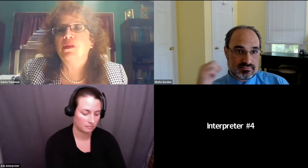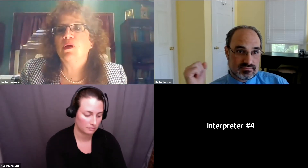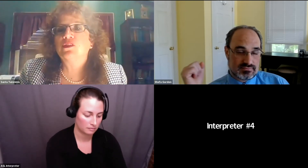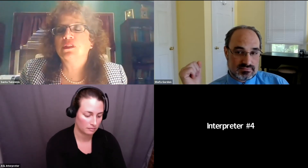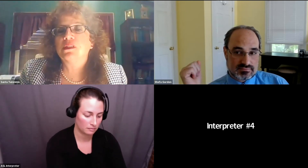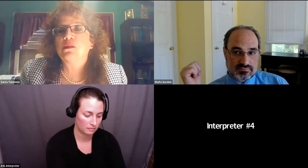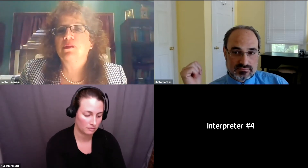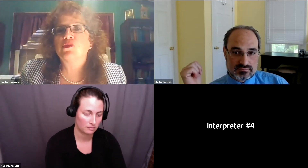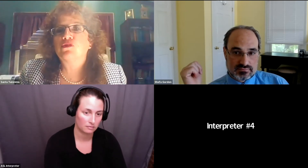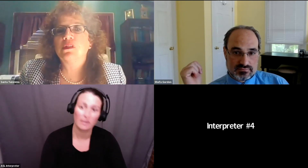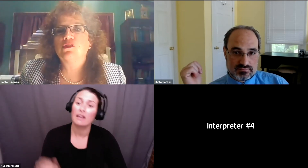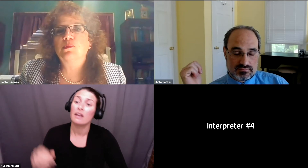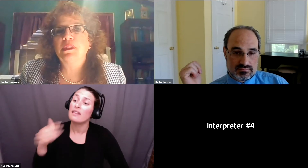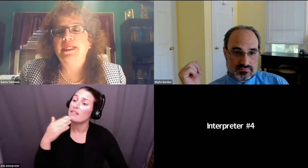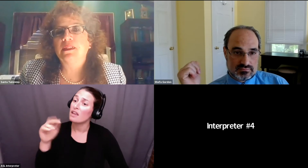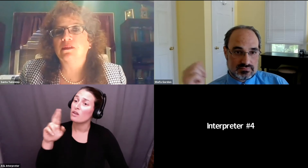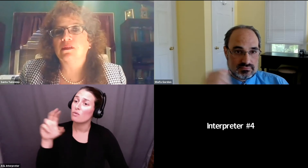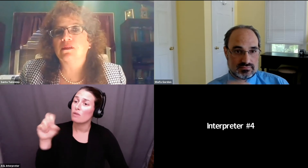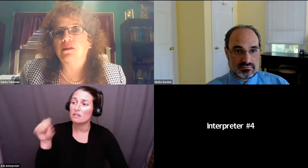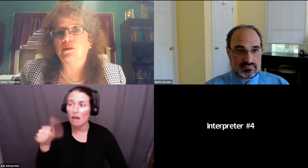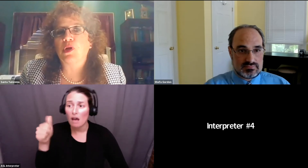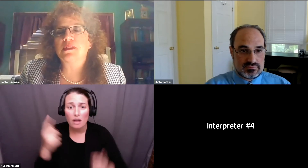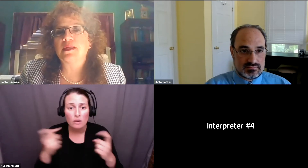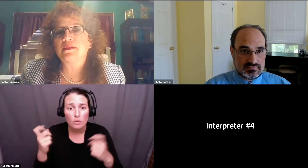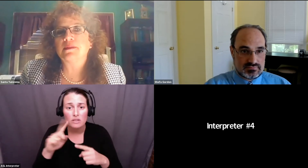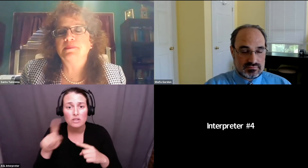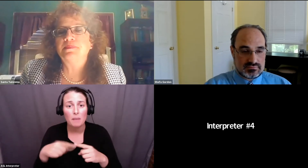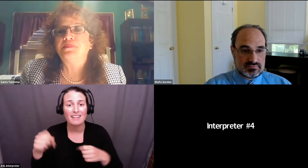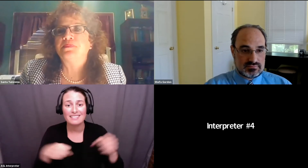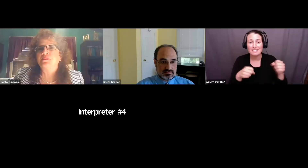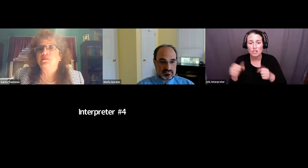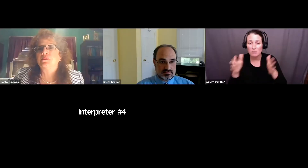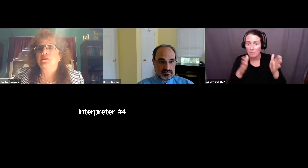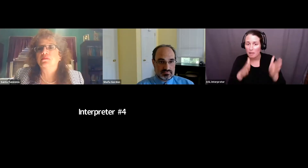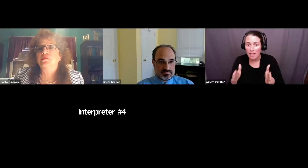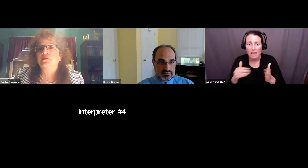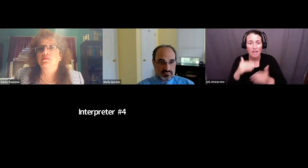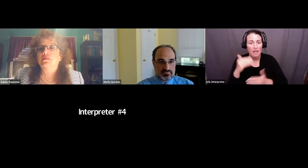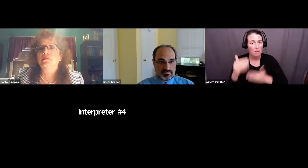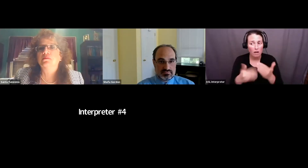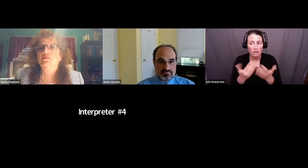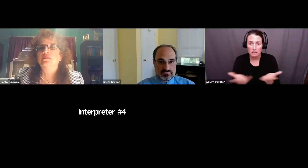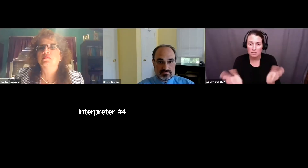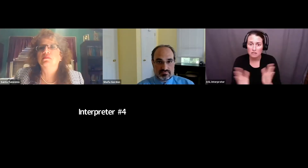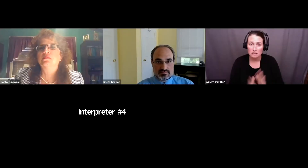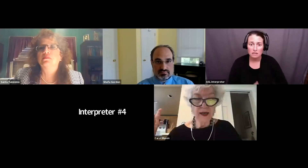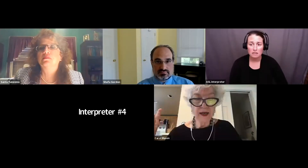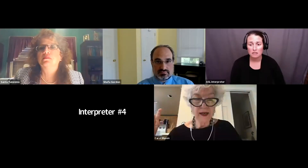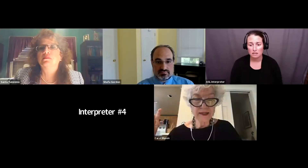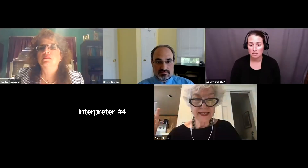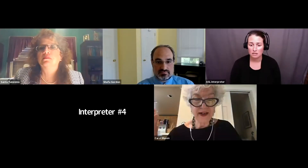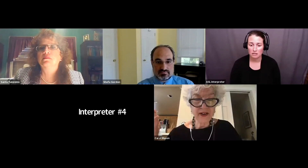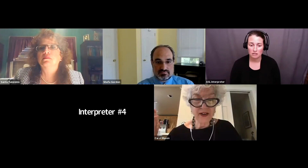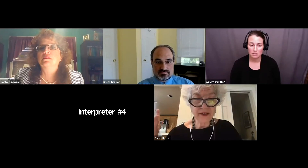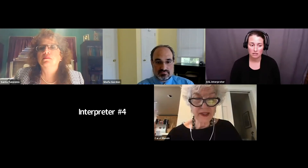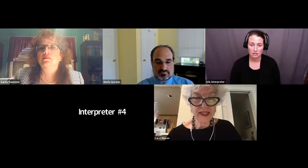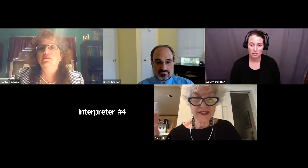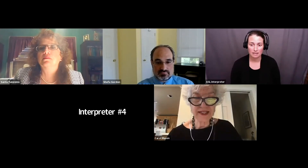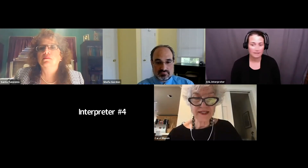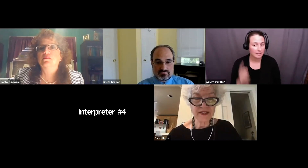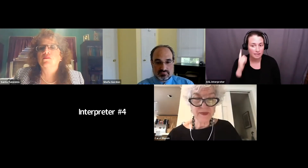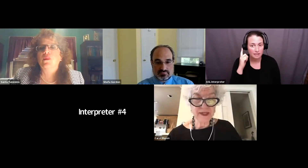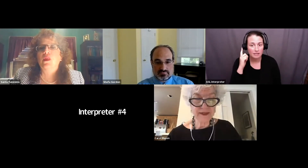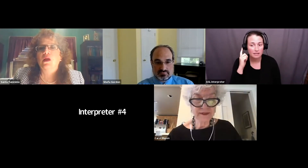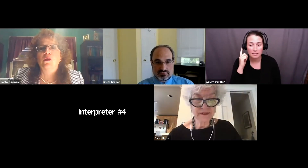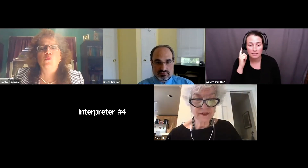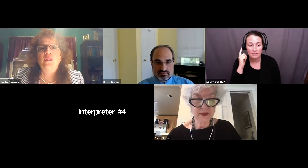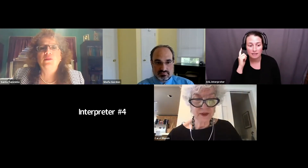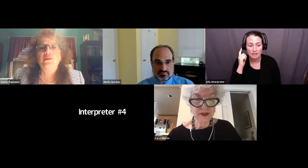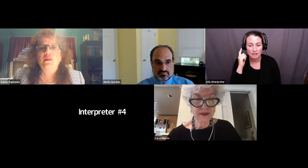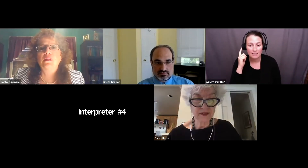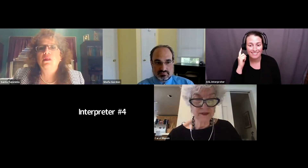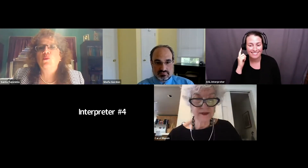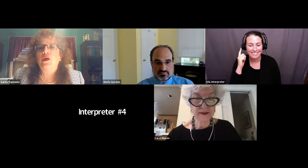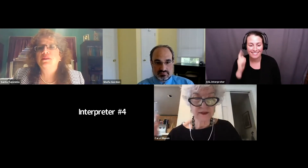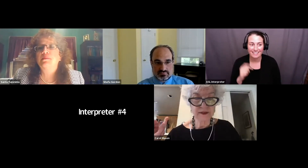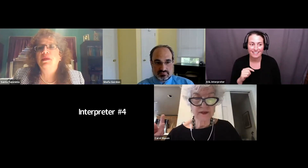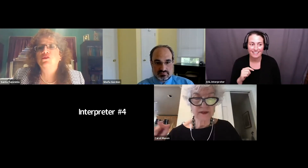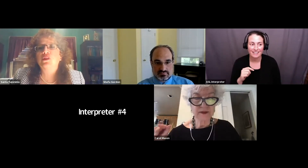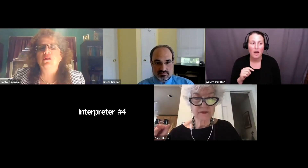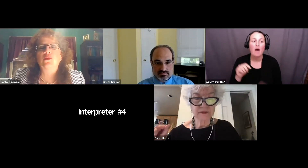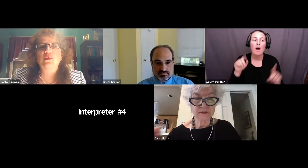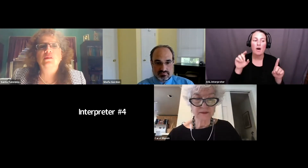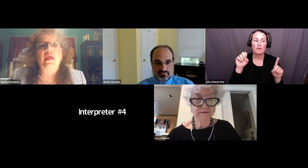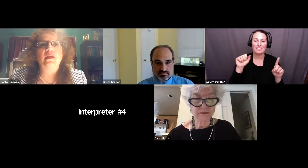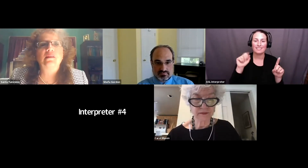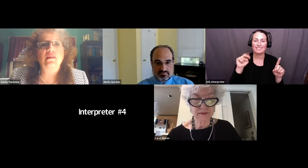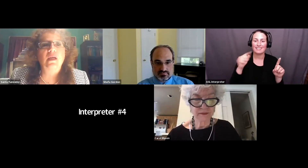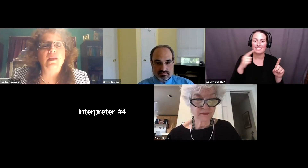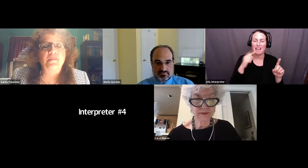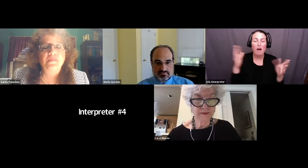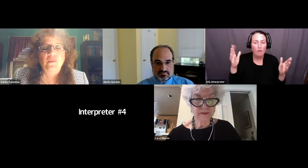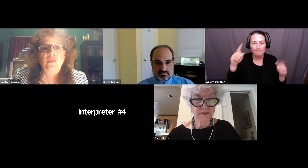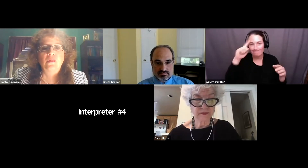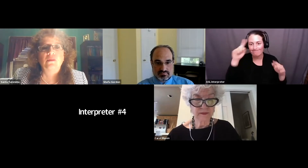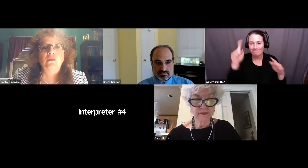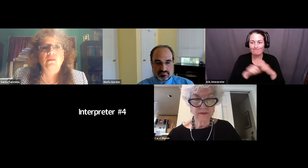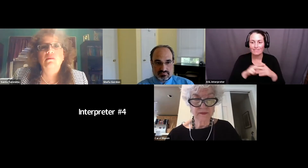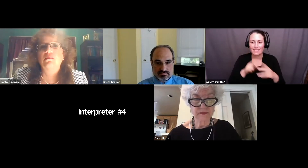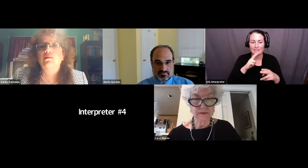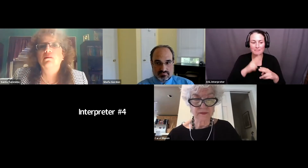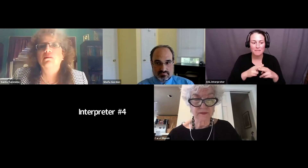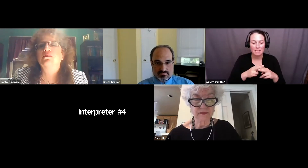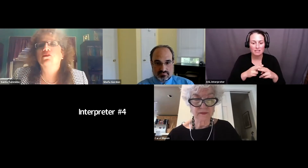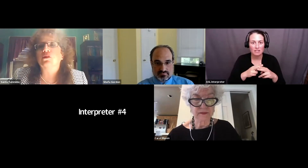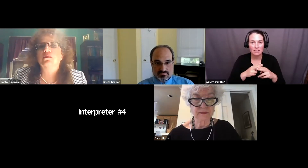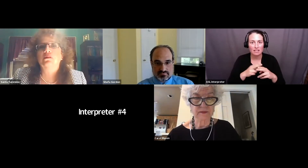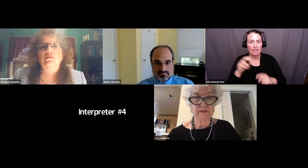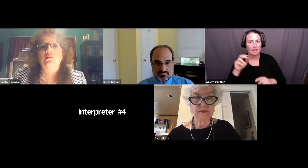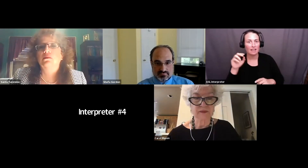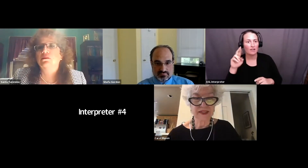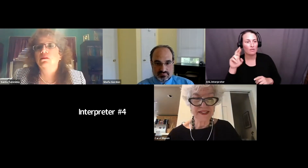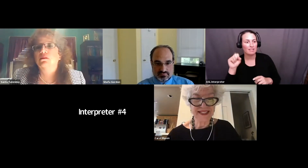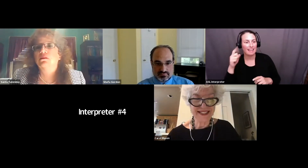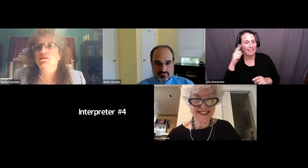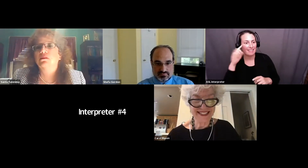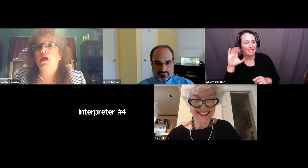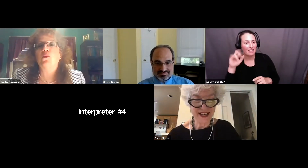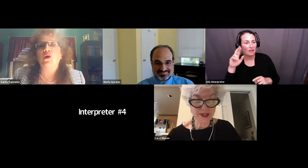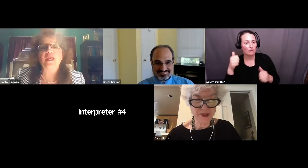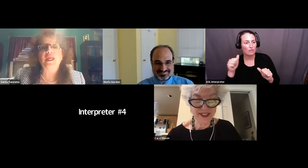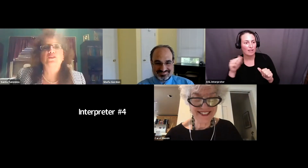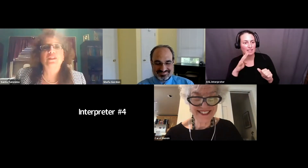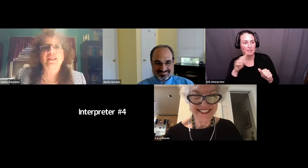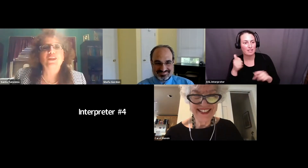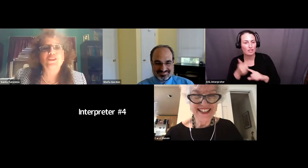any questions about strategic plan and the process?